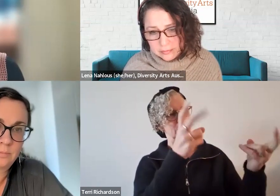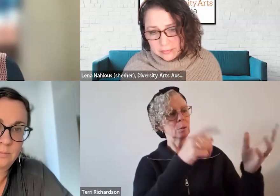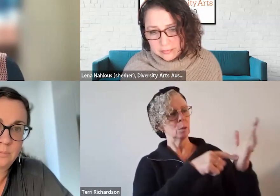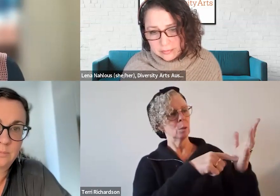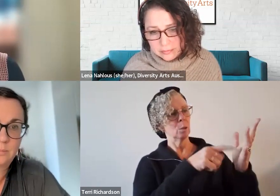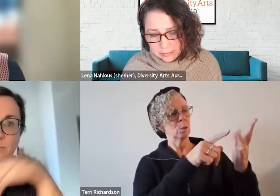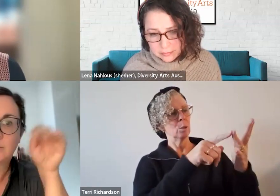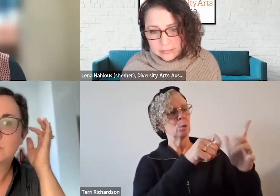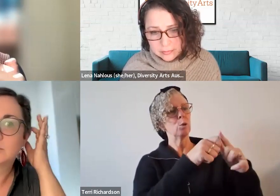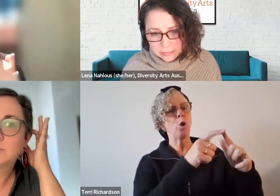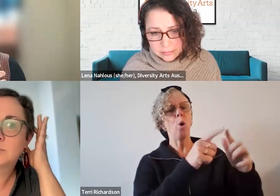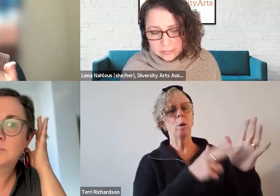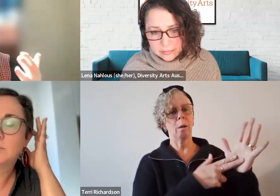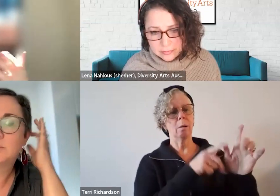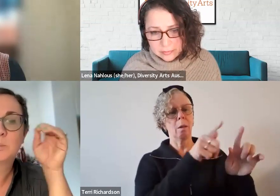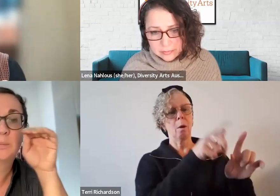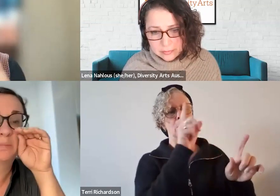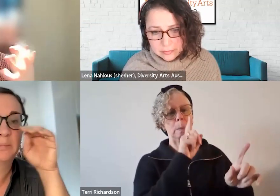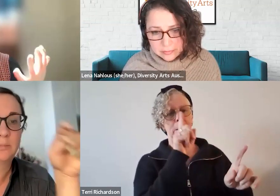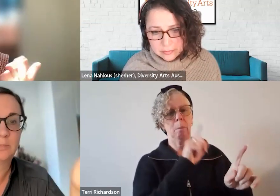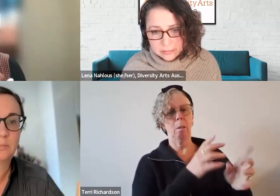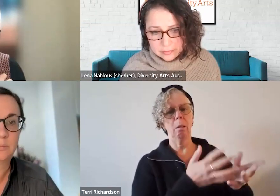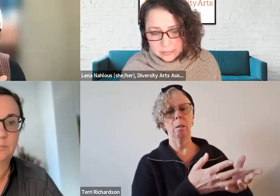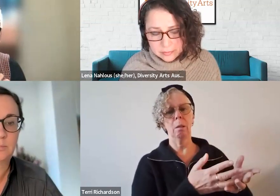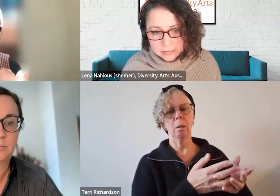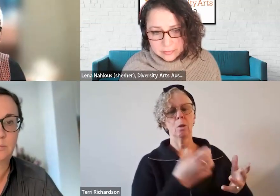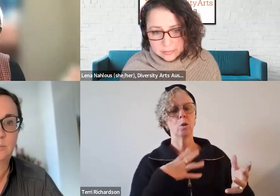cultural advisory committee, and not have a cross-flow of movement